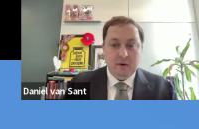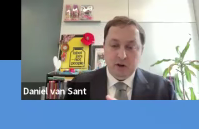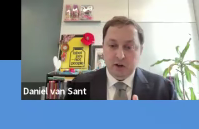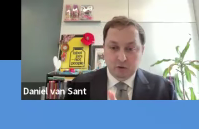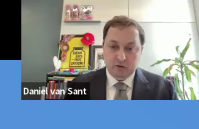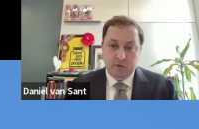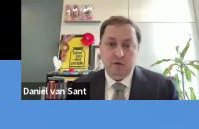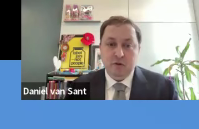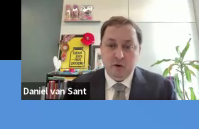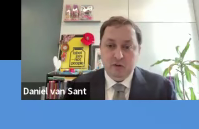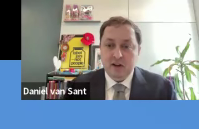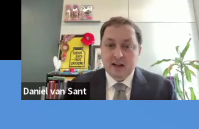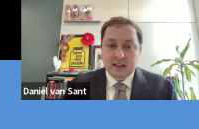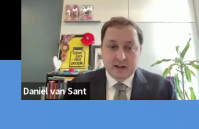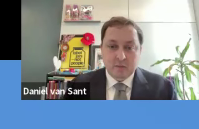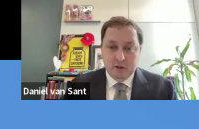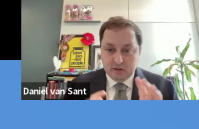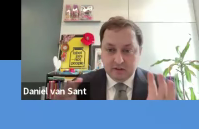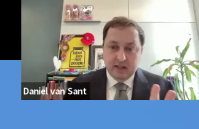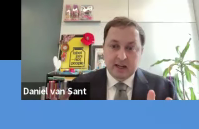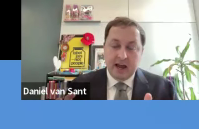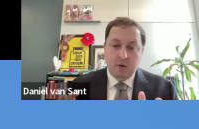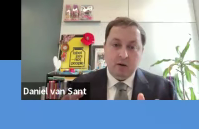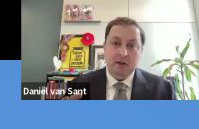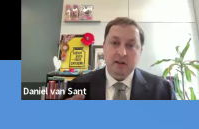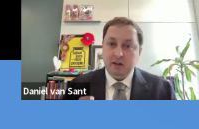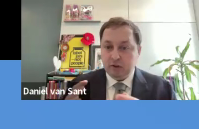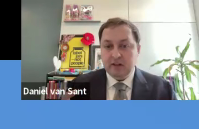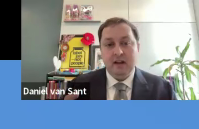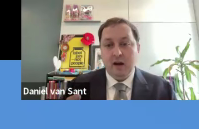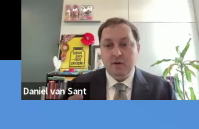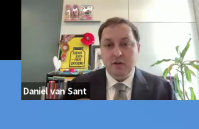and we're gonna go through some of those photos later. But you can see how our building is really set up